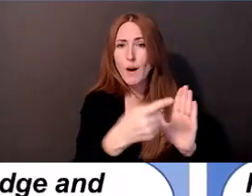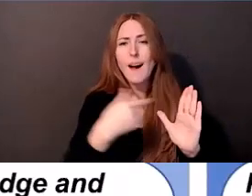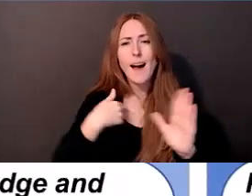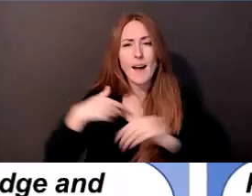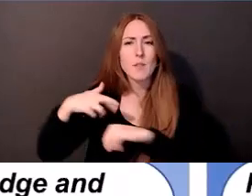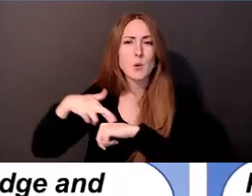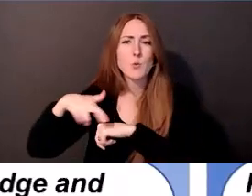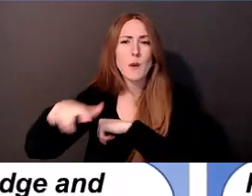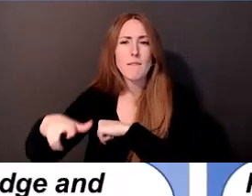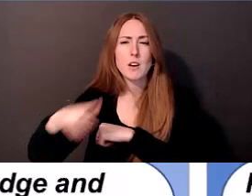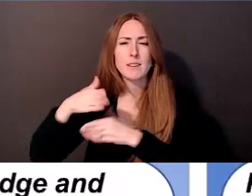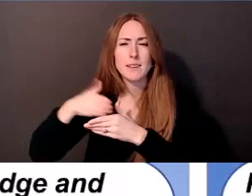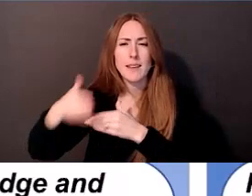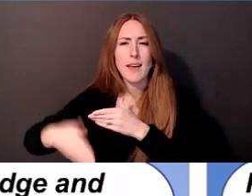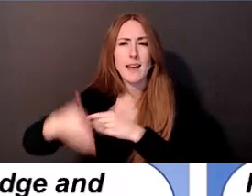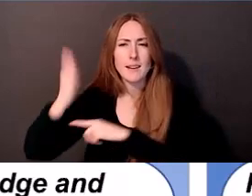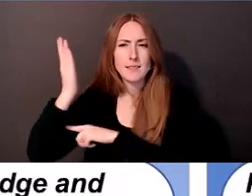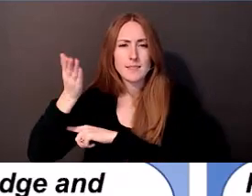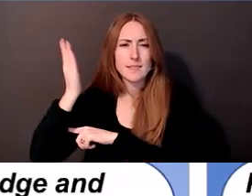as well, that goes into more detail